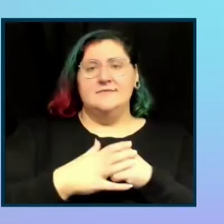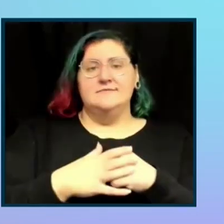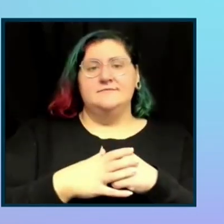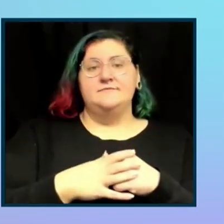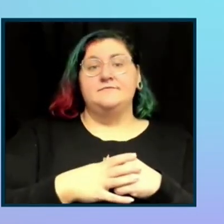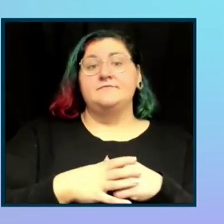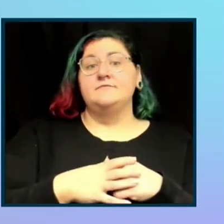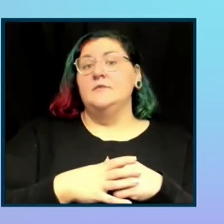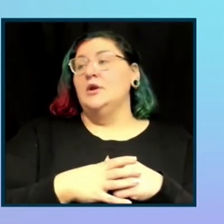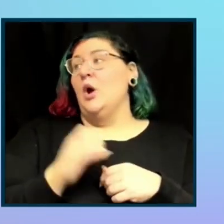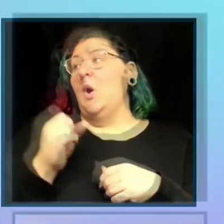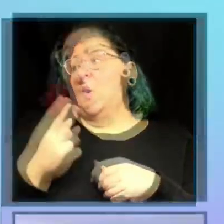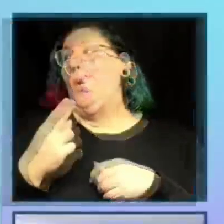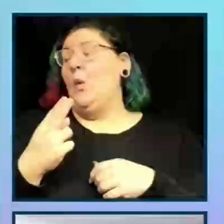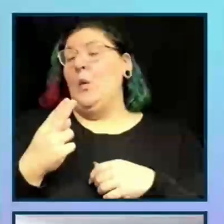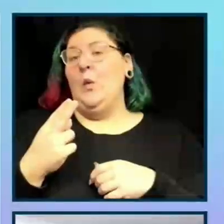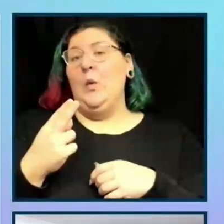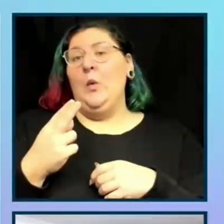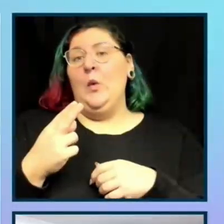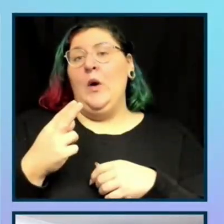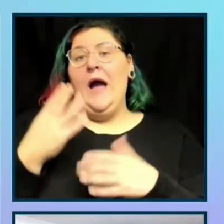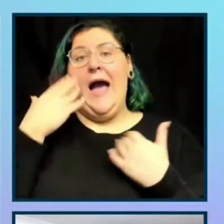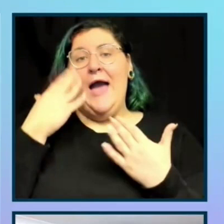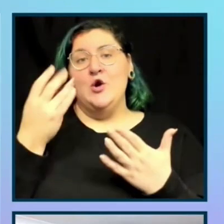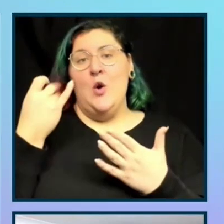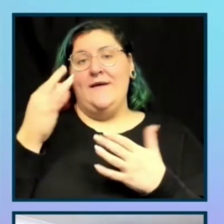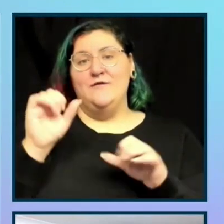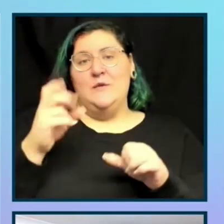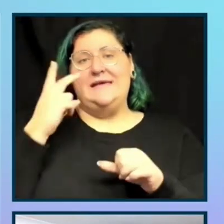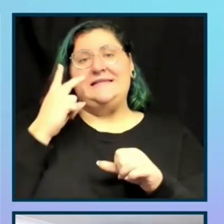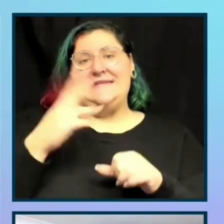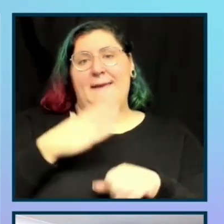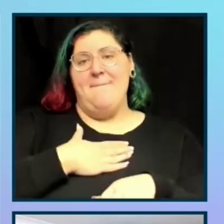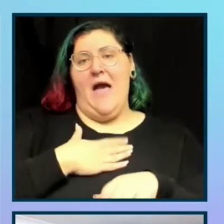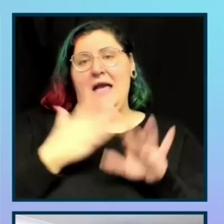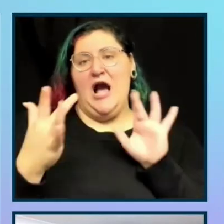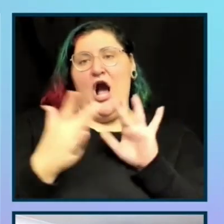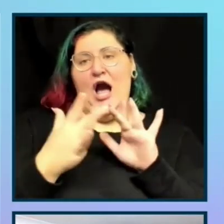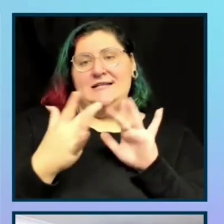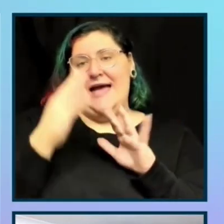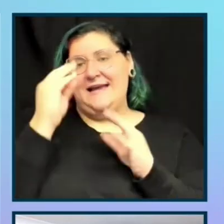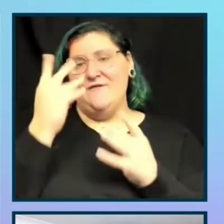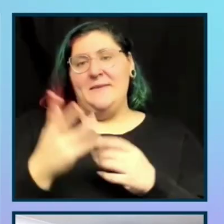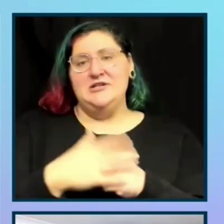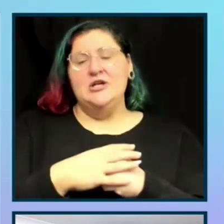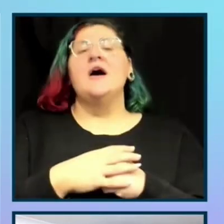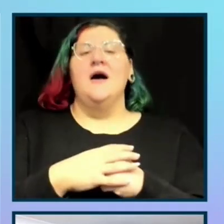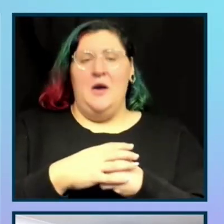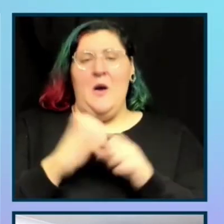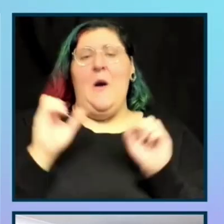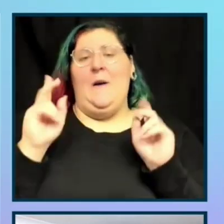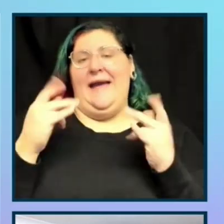Yeah, I don't I'm not sure whether they are on screen, but they I've put slide into focus. So they should now be visible to you for those of you